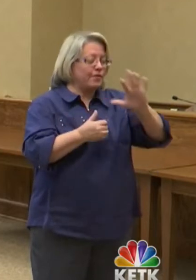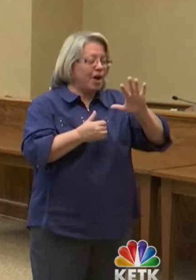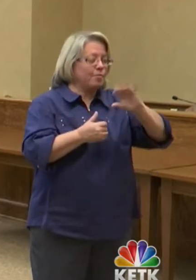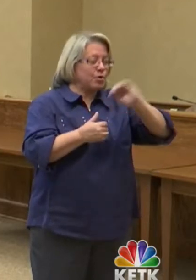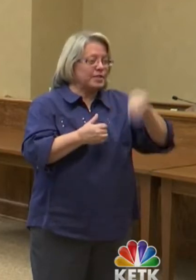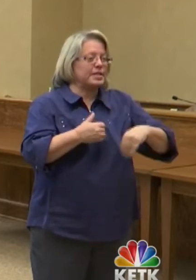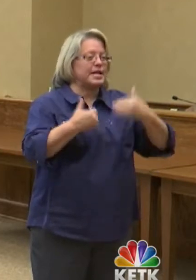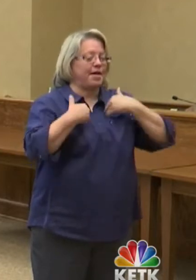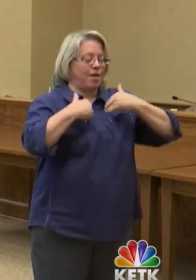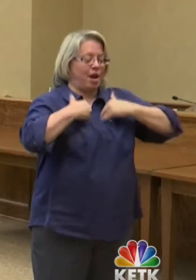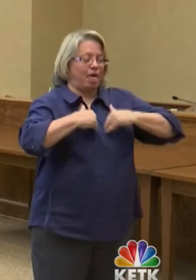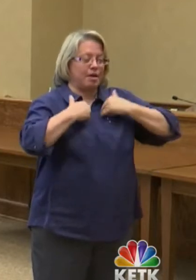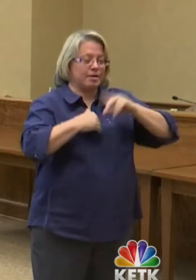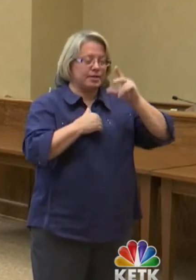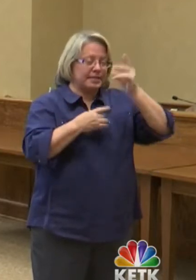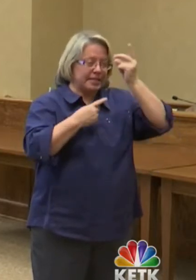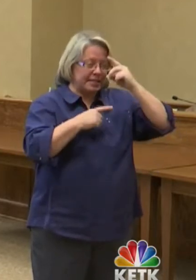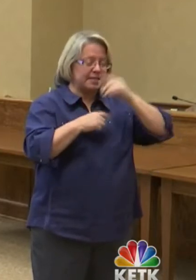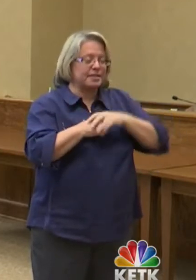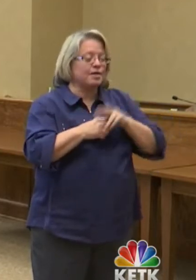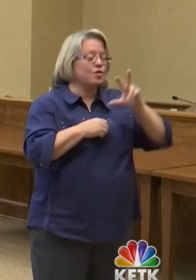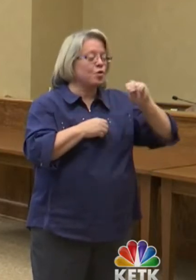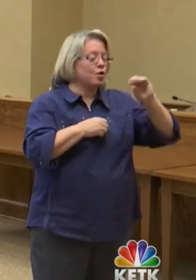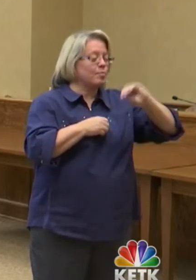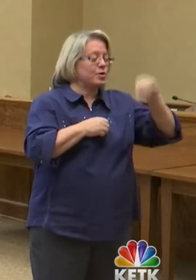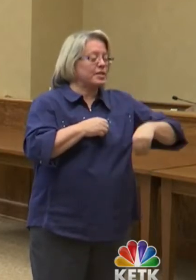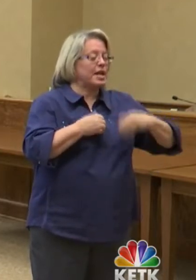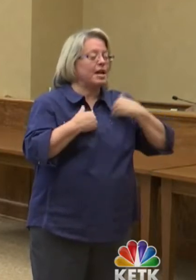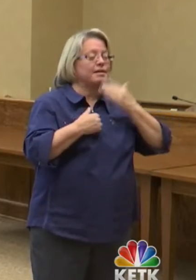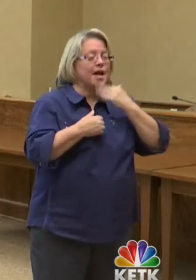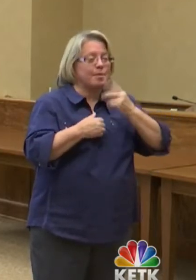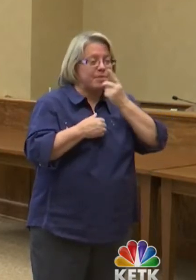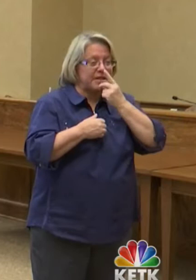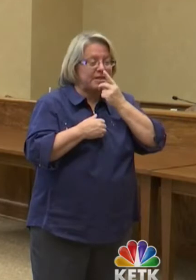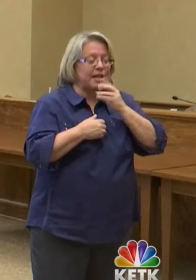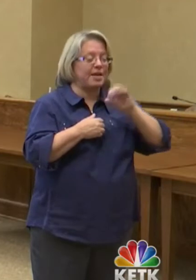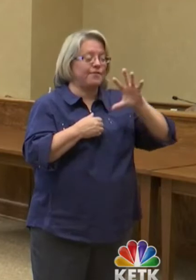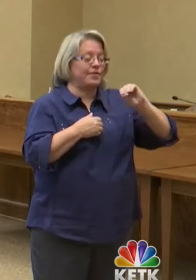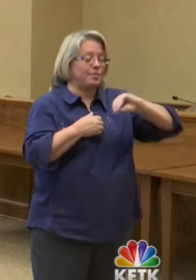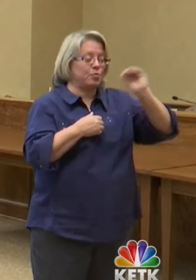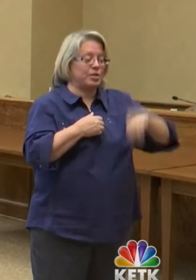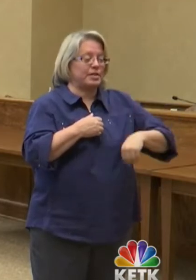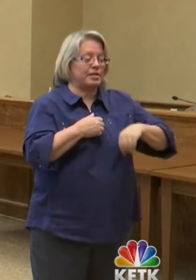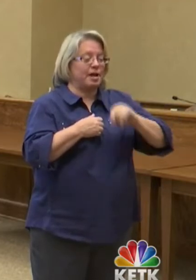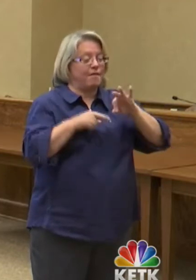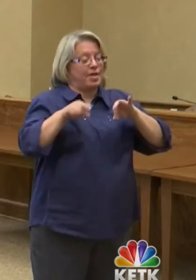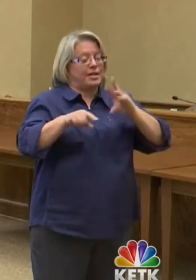HYPERTENSION. IT WAS 50 PERCENT WERE OBESE.